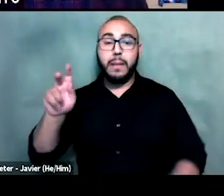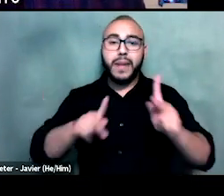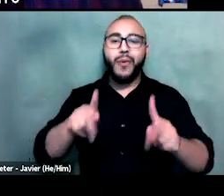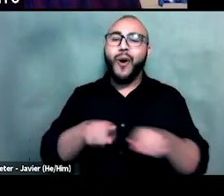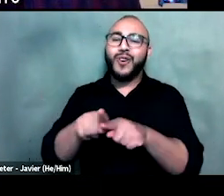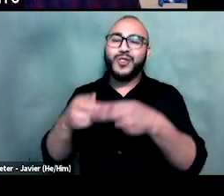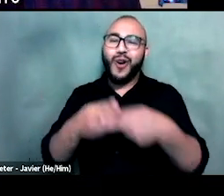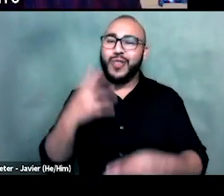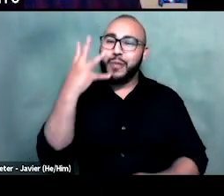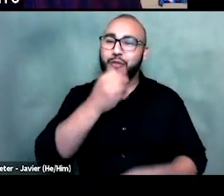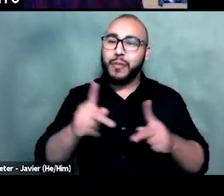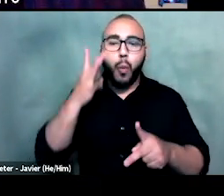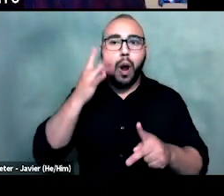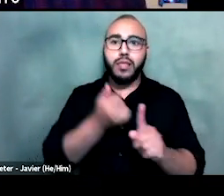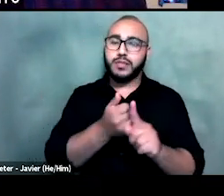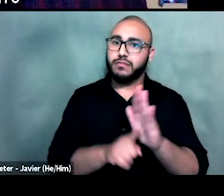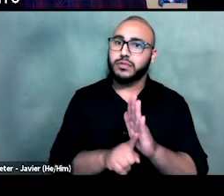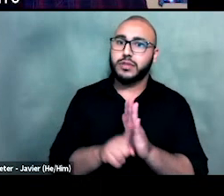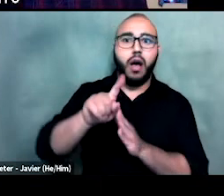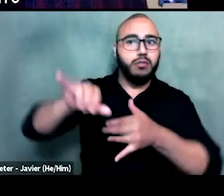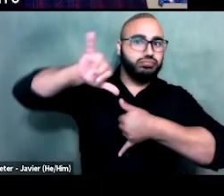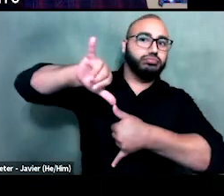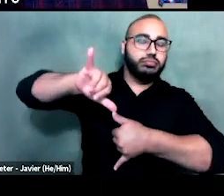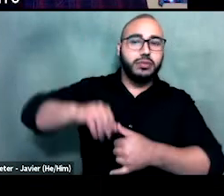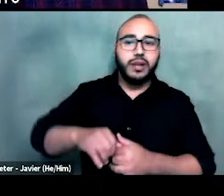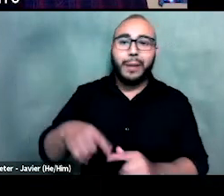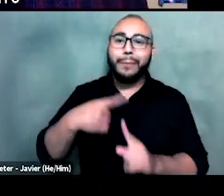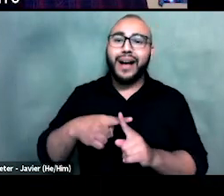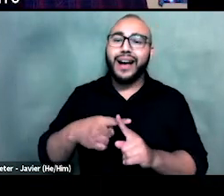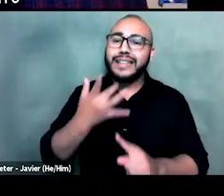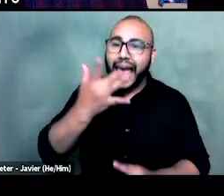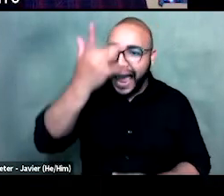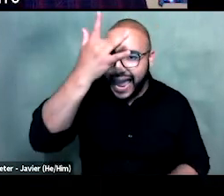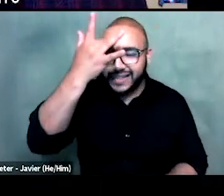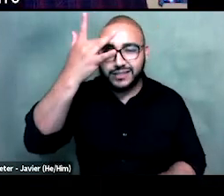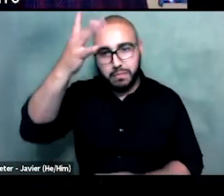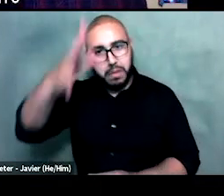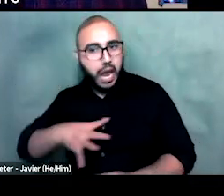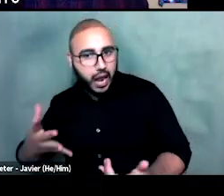because they were really really tall. And very, very handsome, the men. And even today,